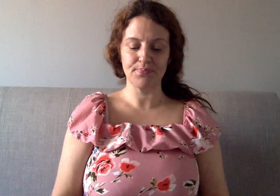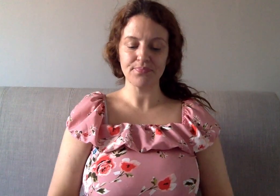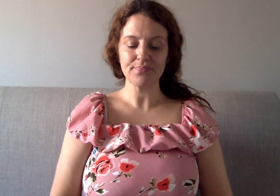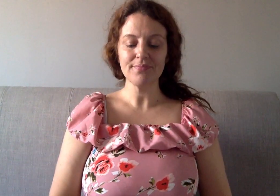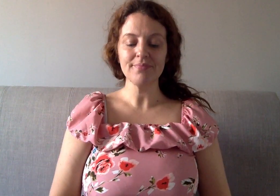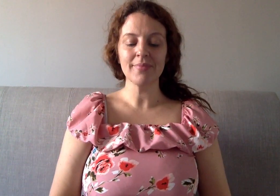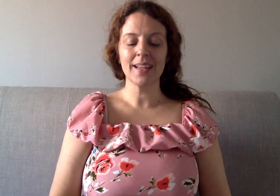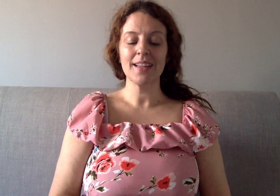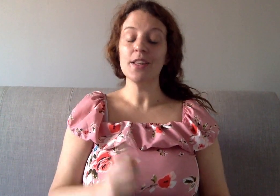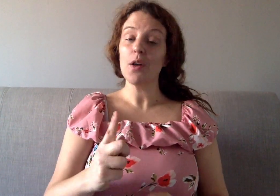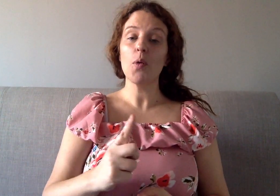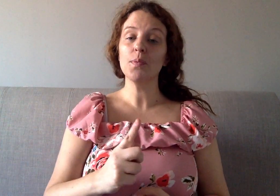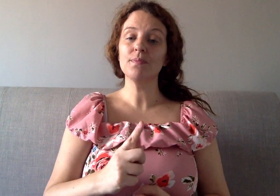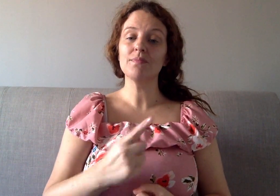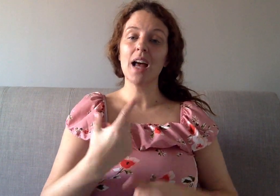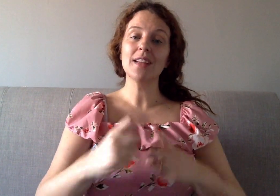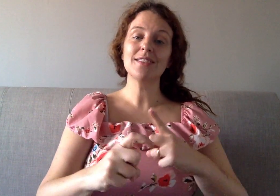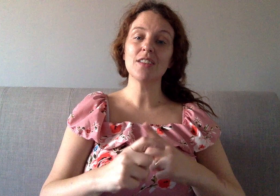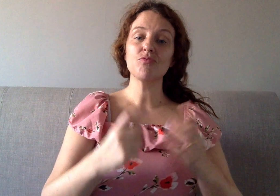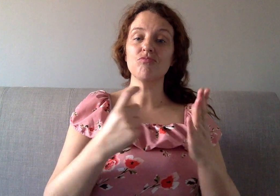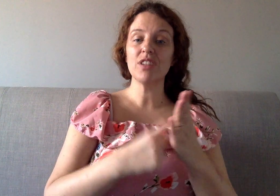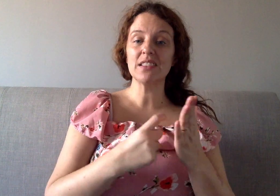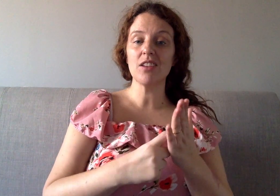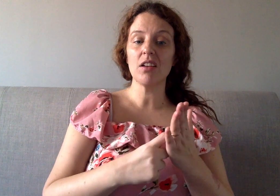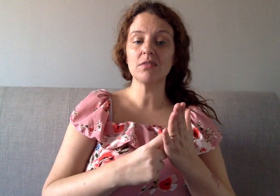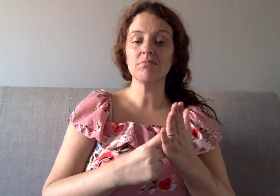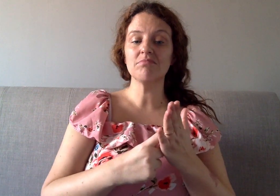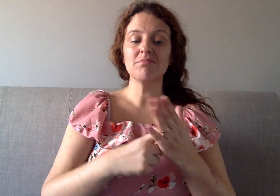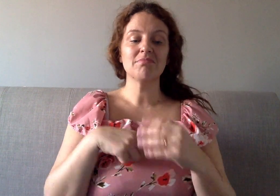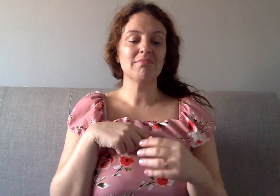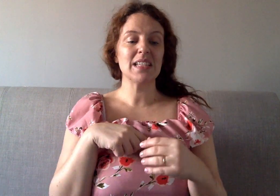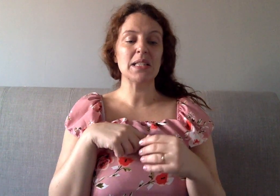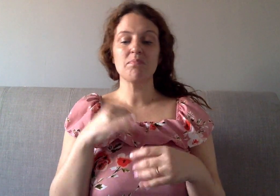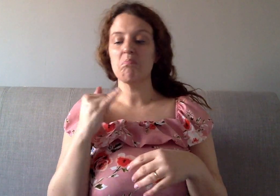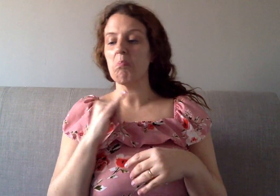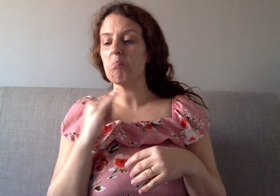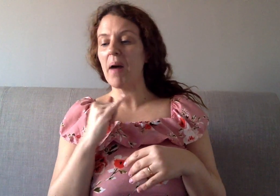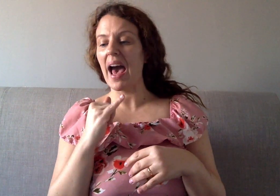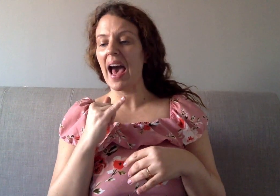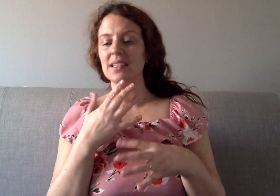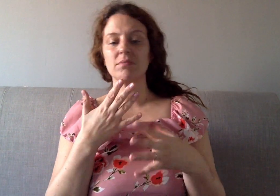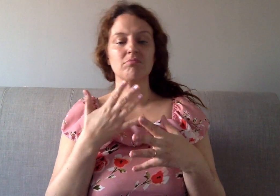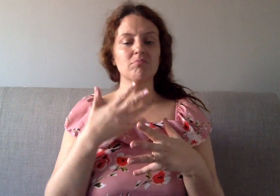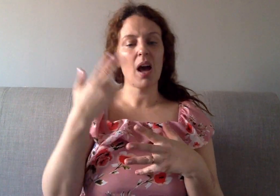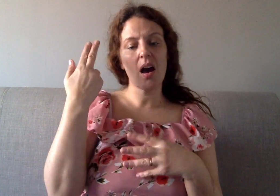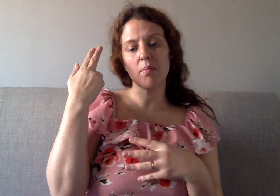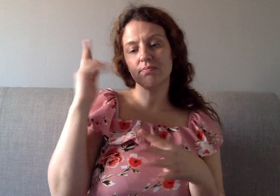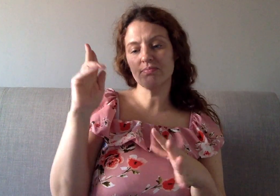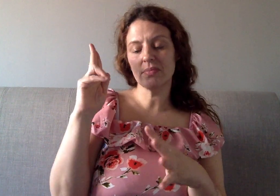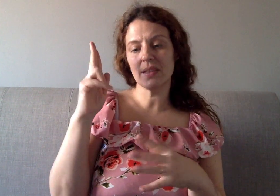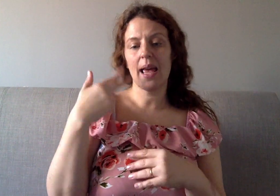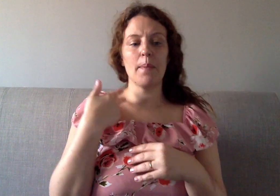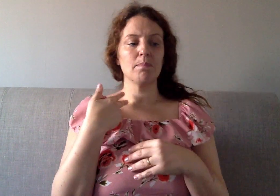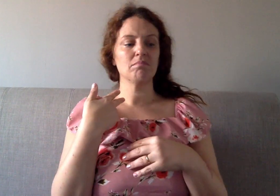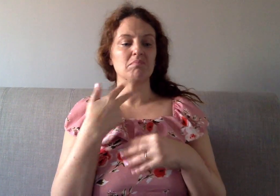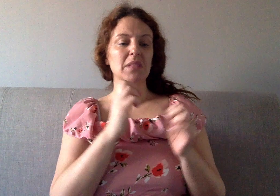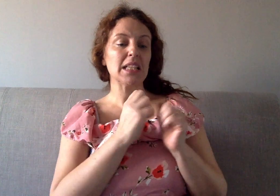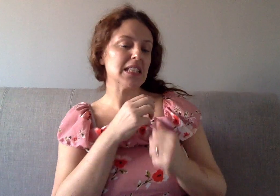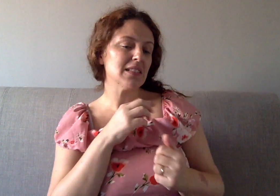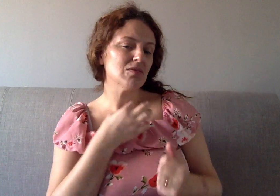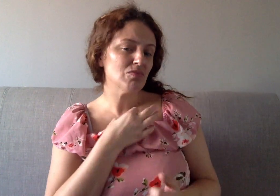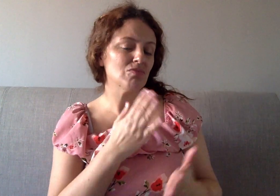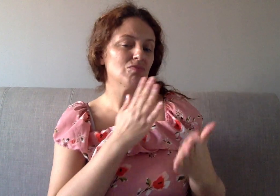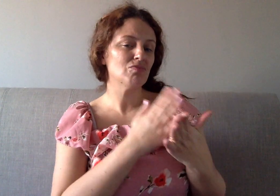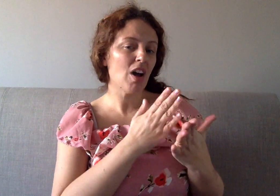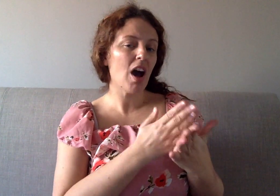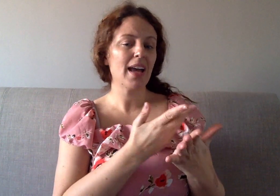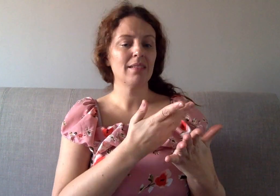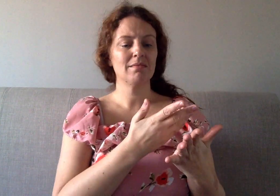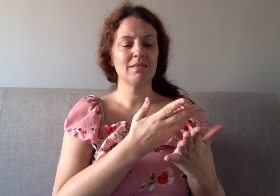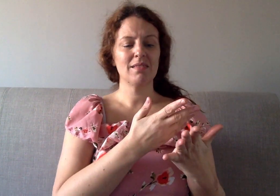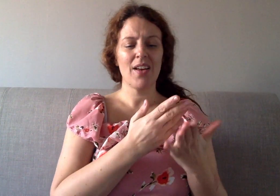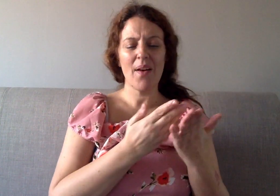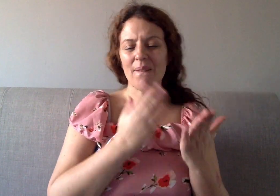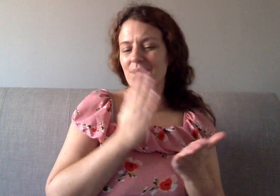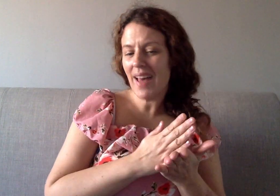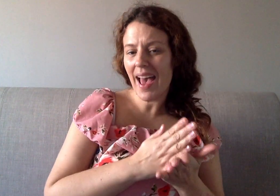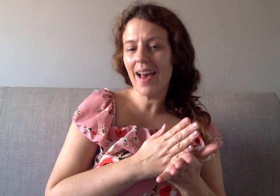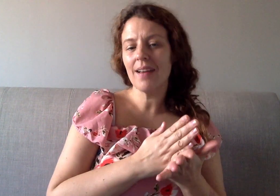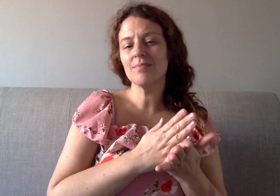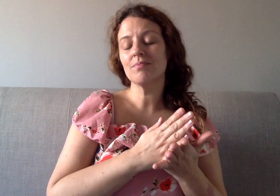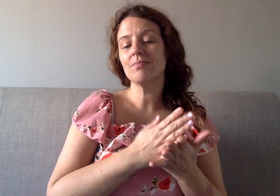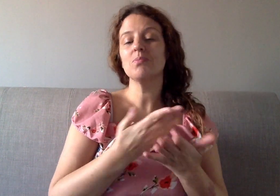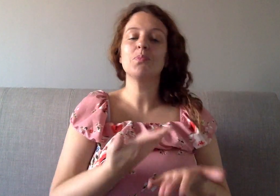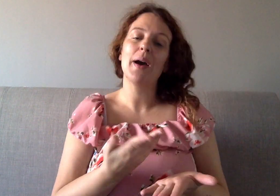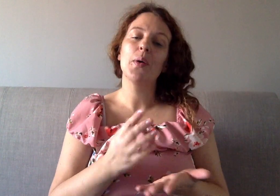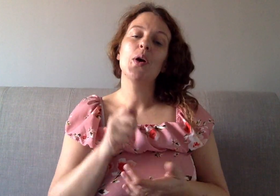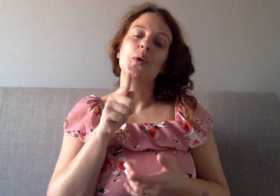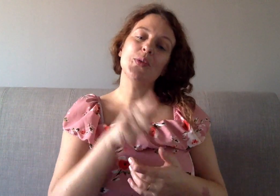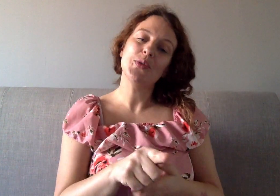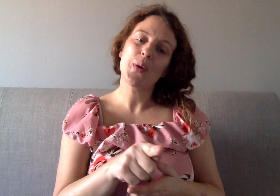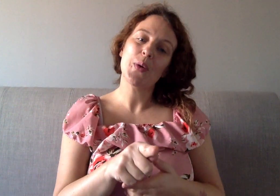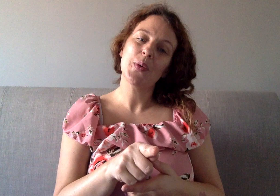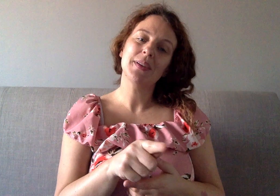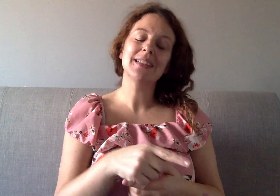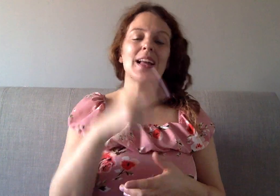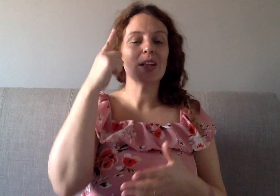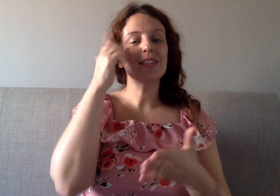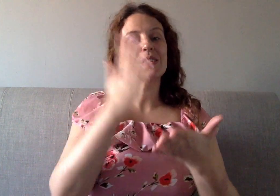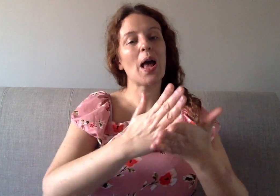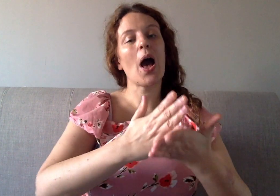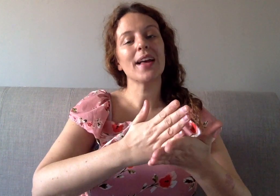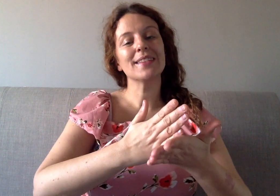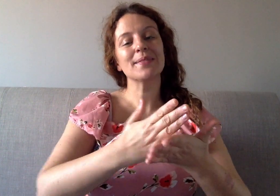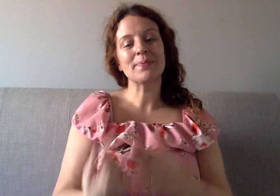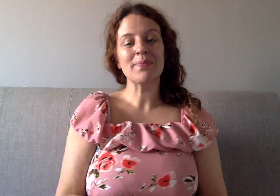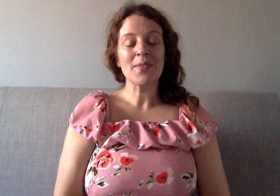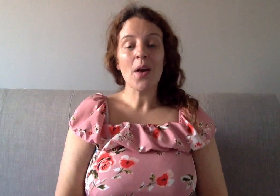So is Richard's reputation fair? You decide.